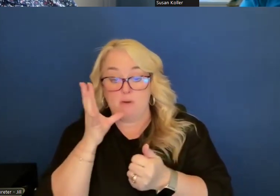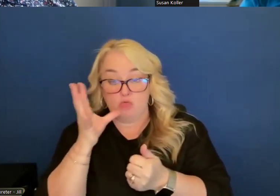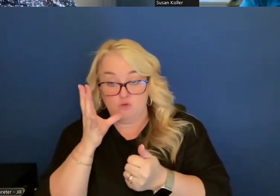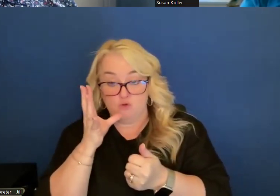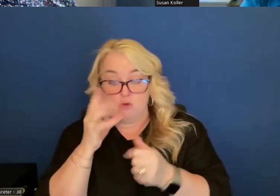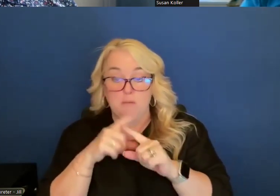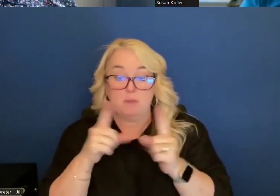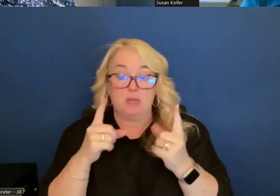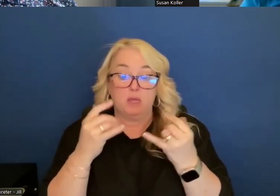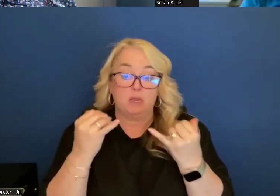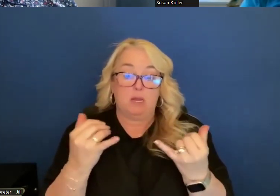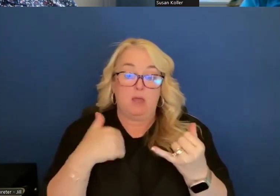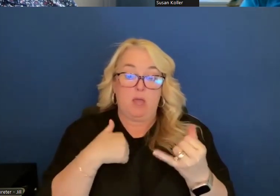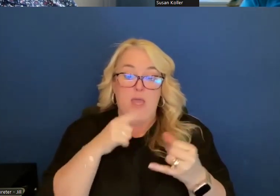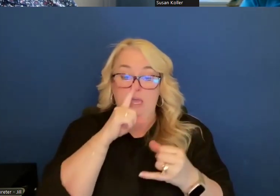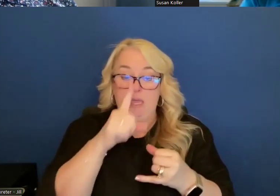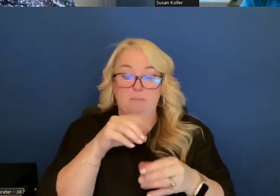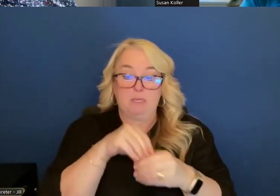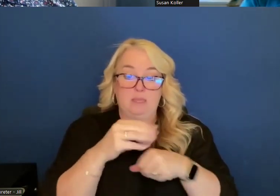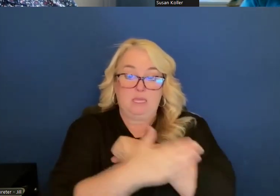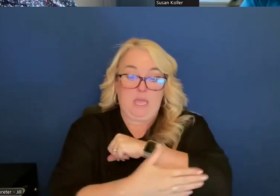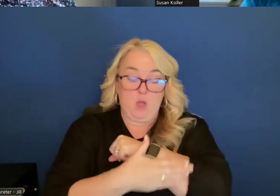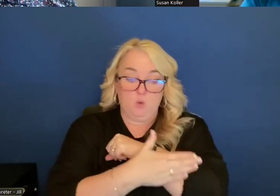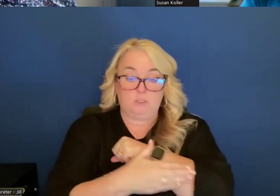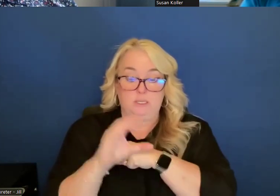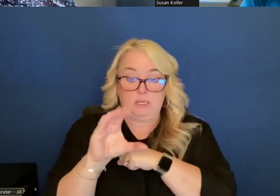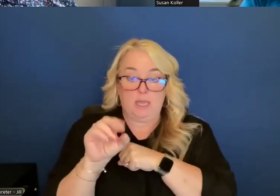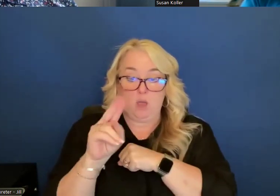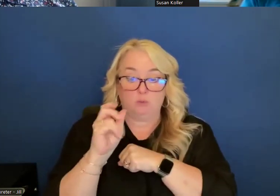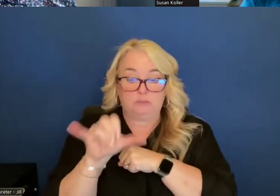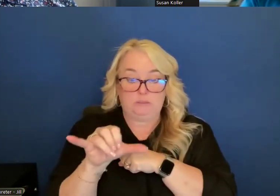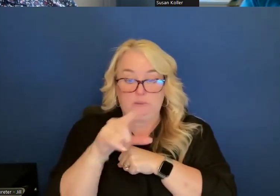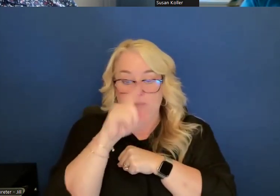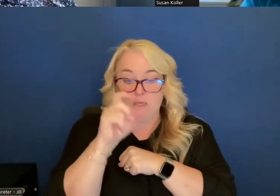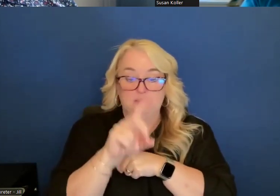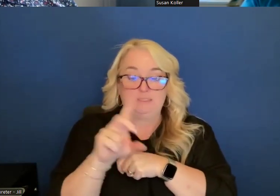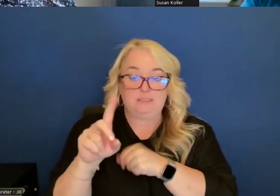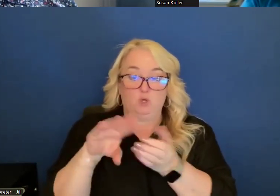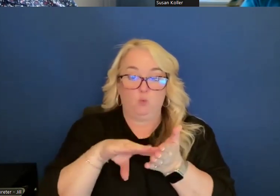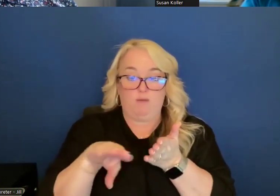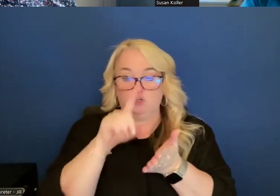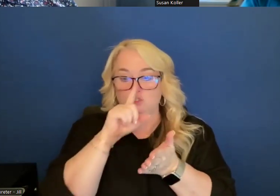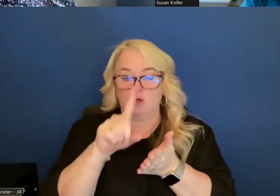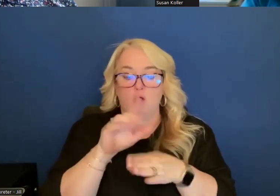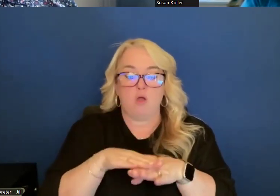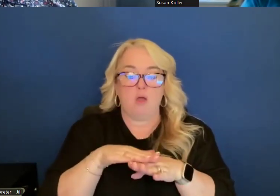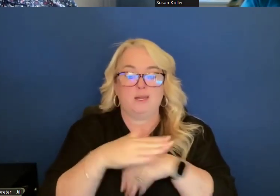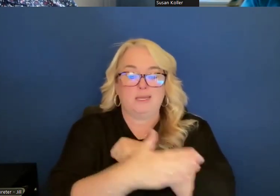there―because DD waivers in Ohio are done at the county-level,